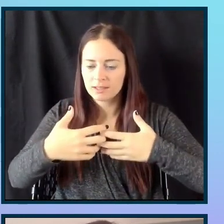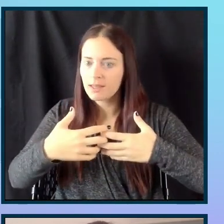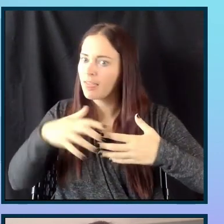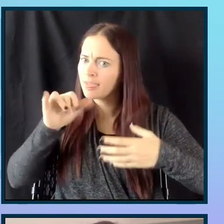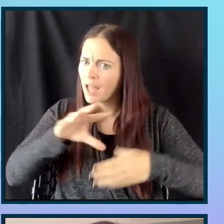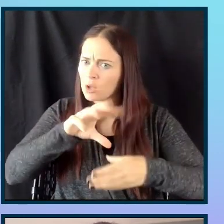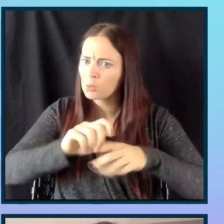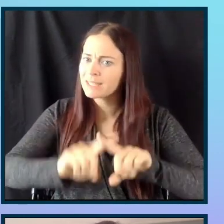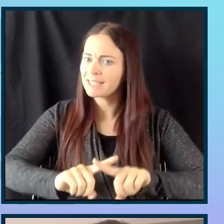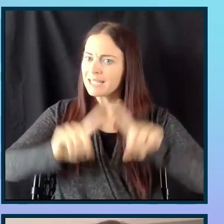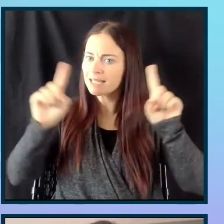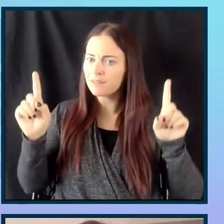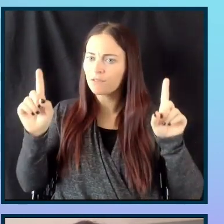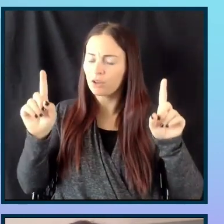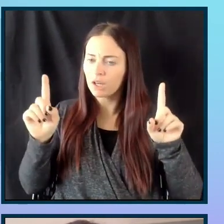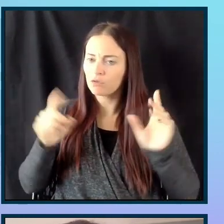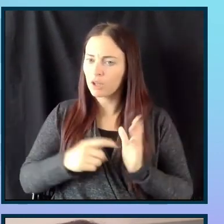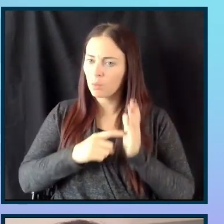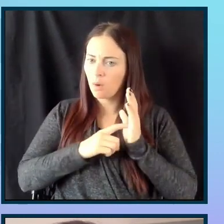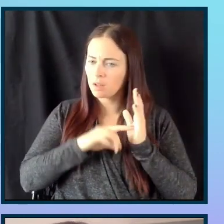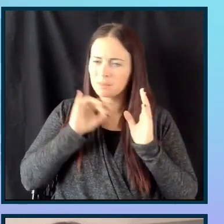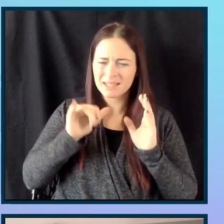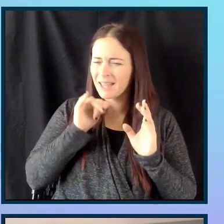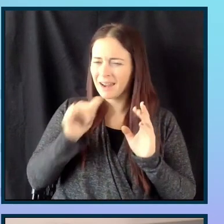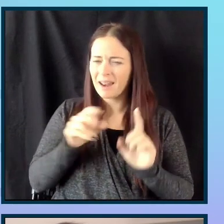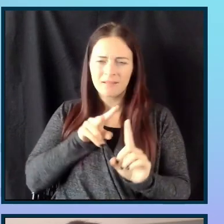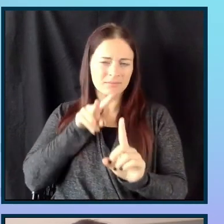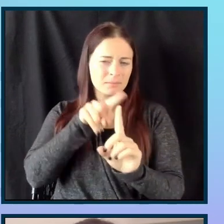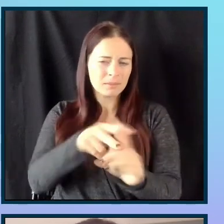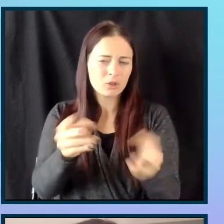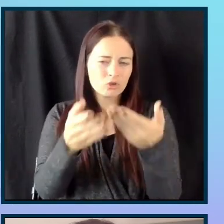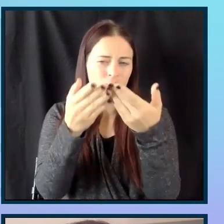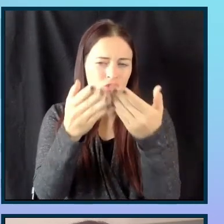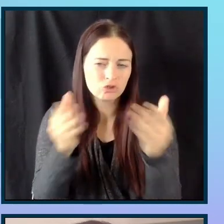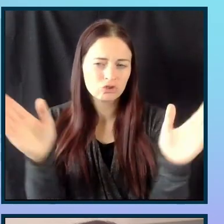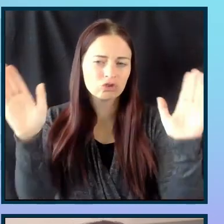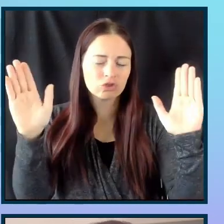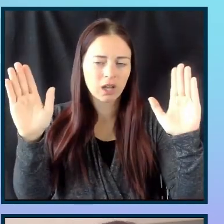that don't apply to the general web